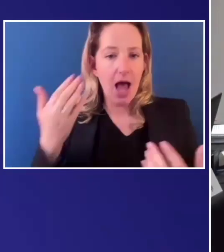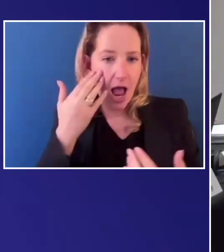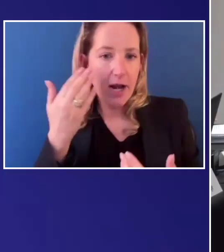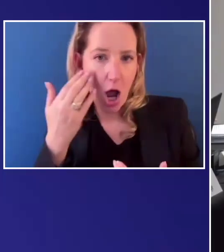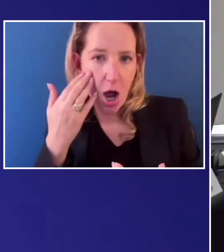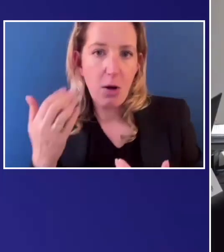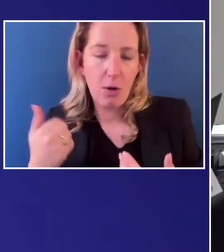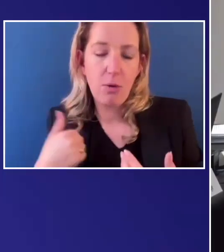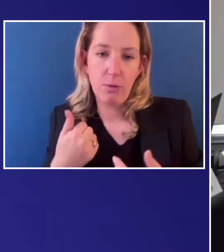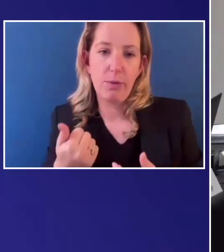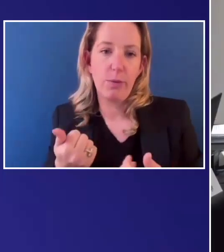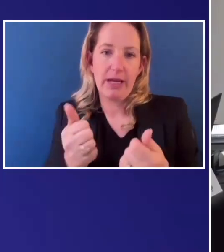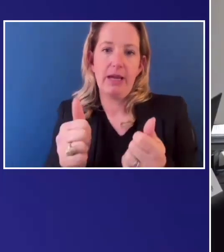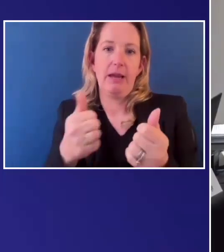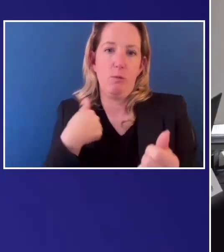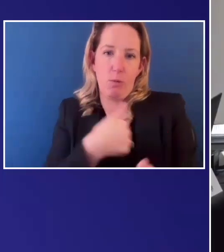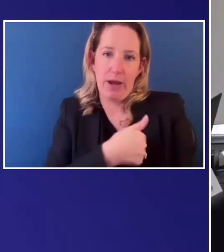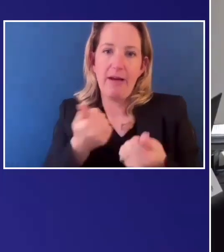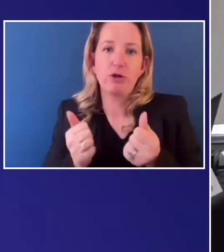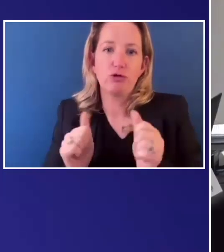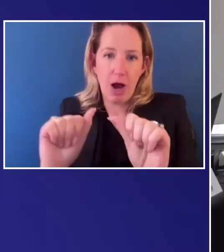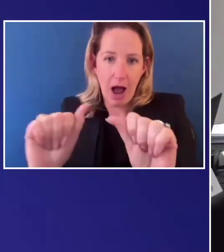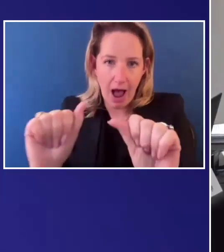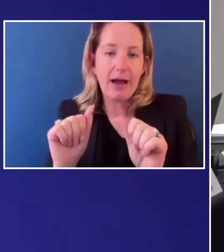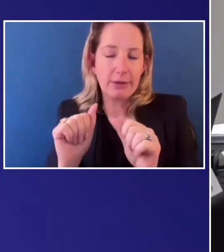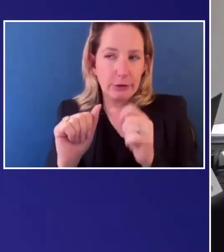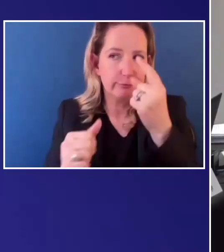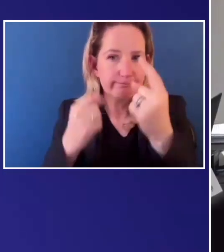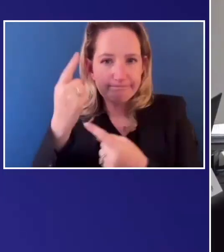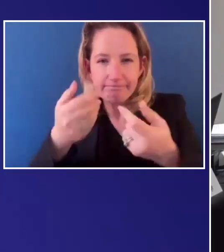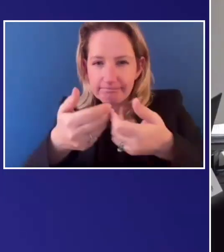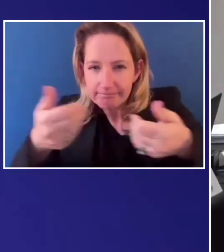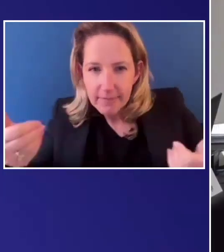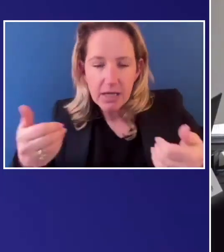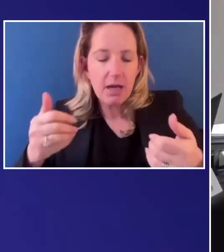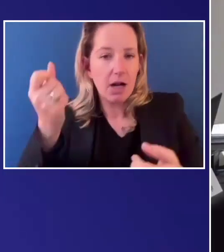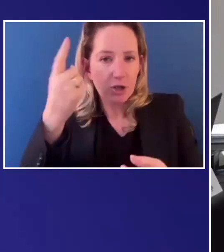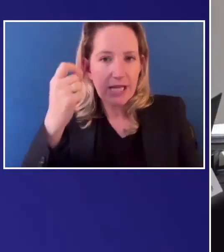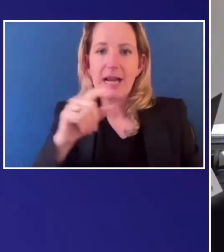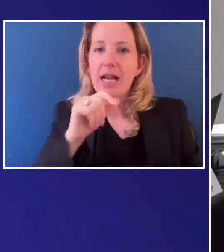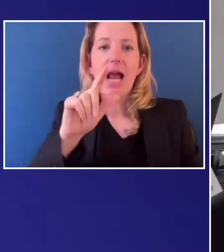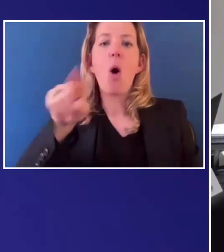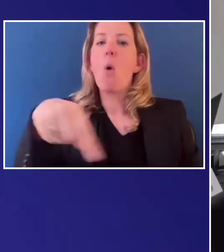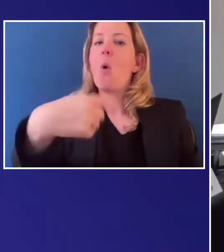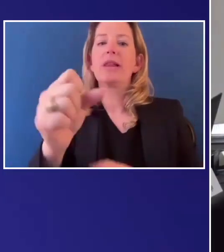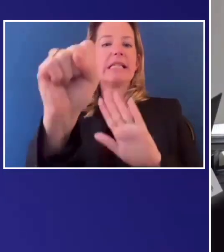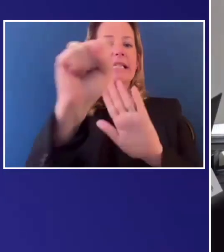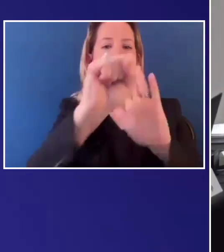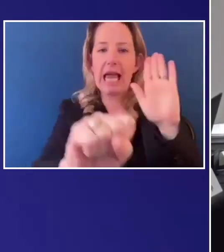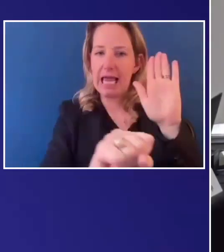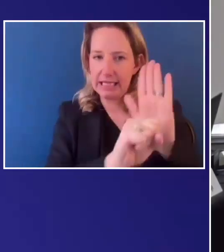with other data sets federally, but I do think it's really, really important that we understand not at the state line level, but within states,